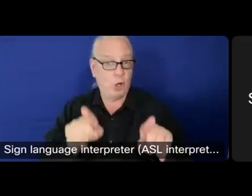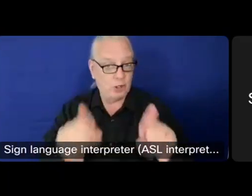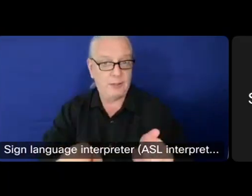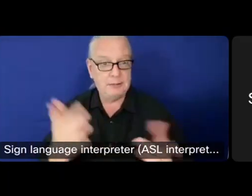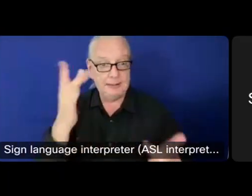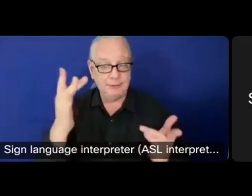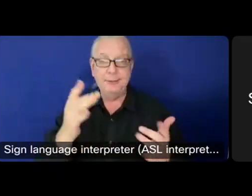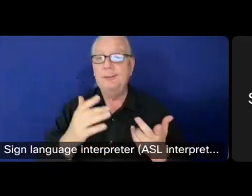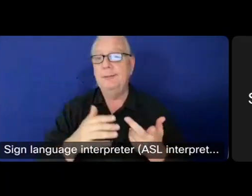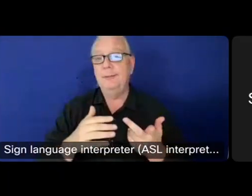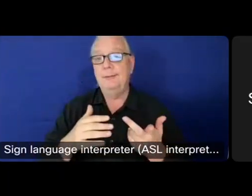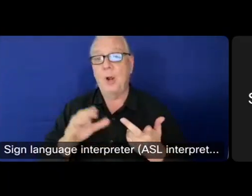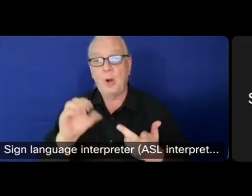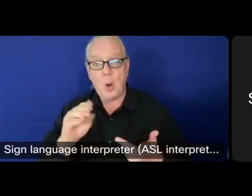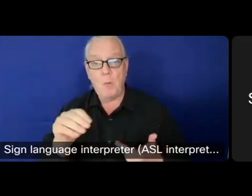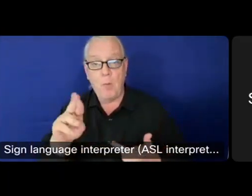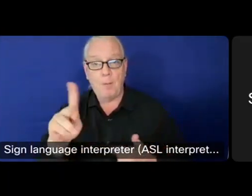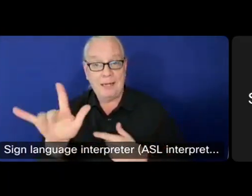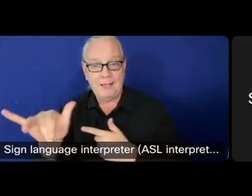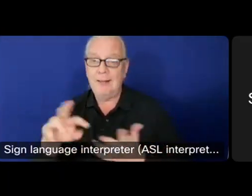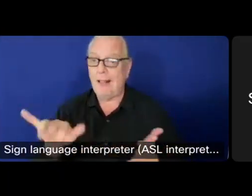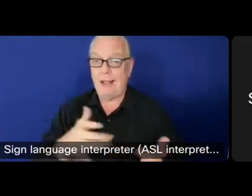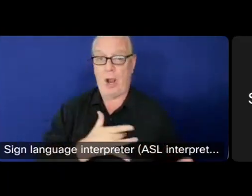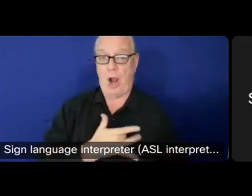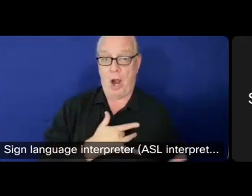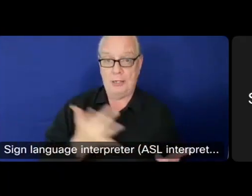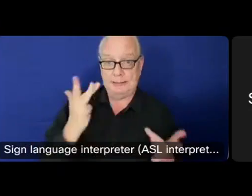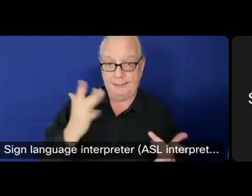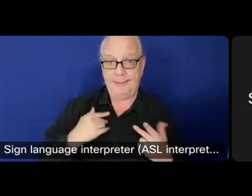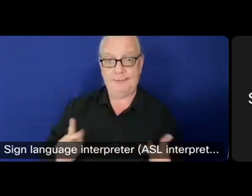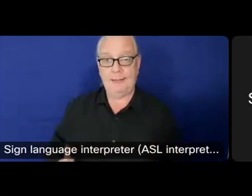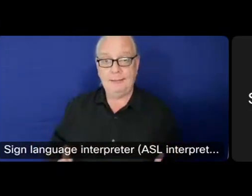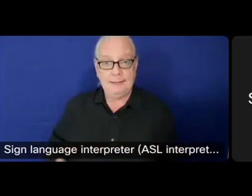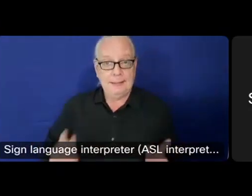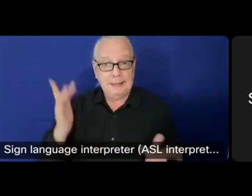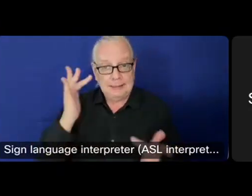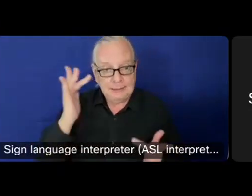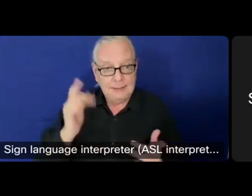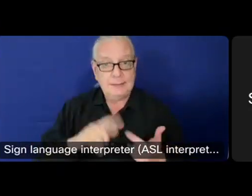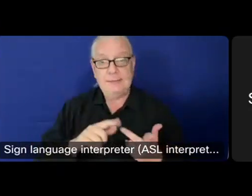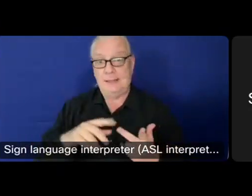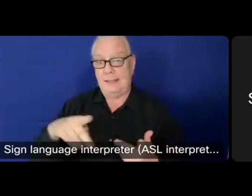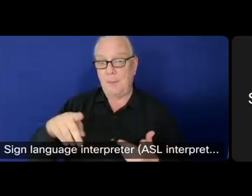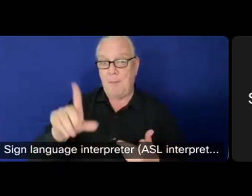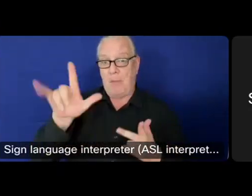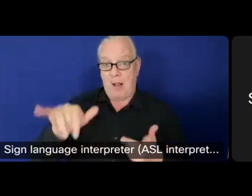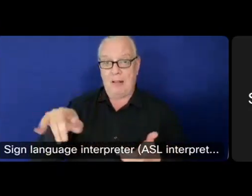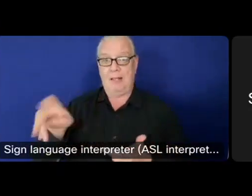disease, kidney disease, and polypharmacy. Polypharmacy